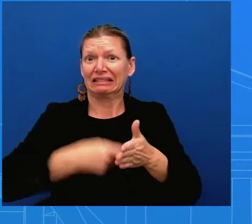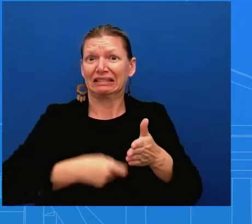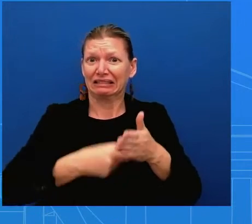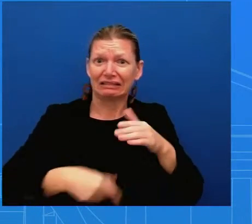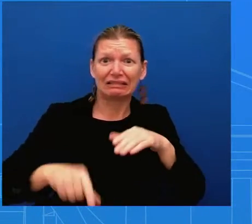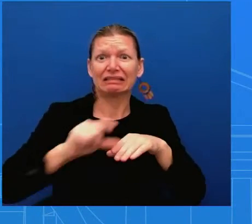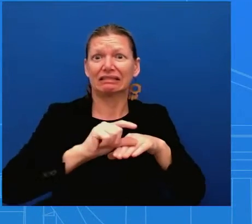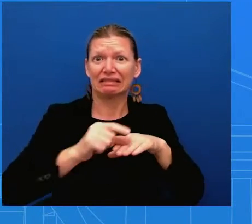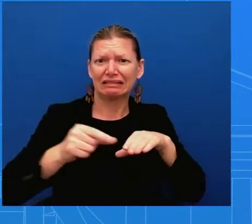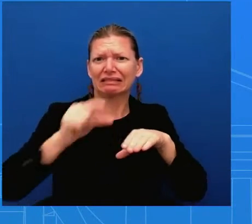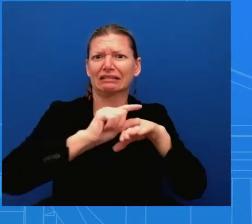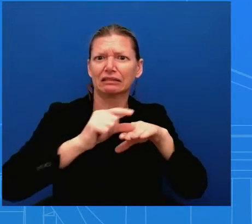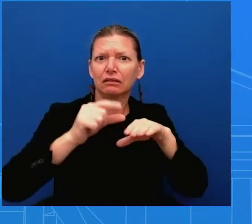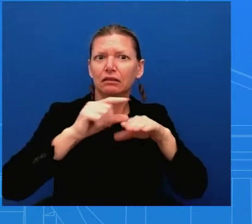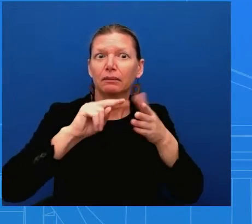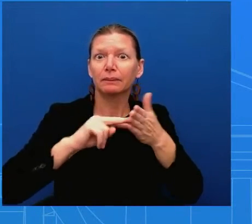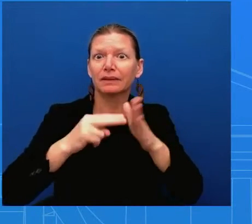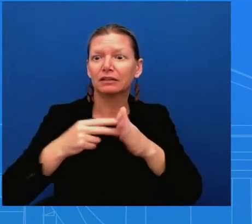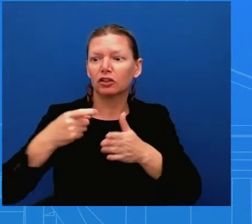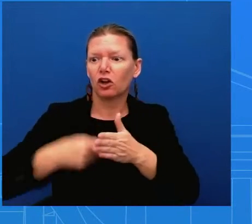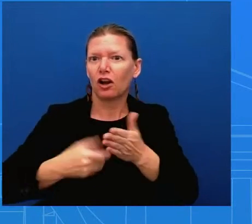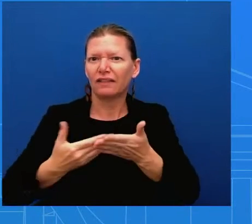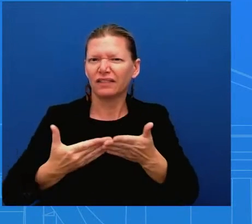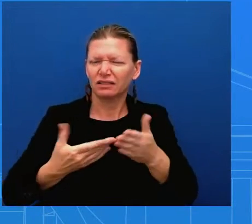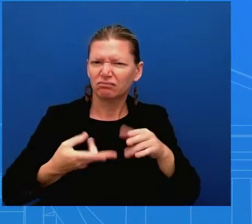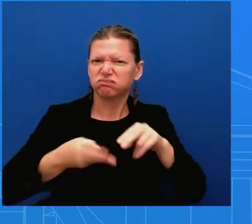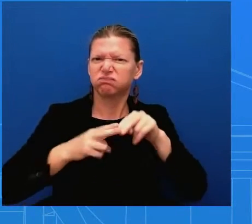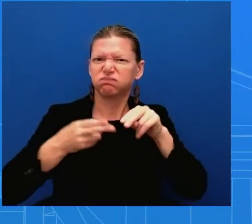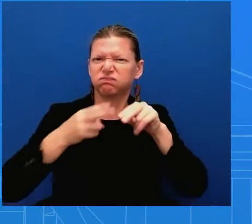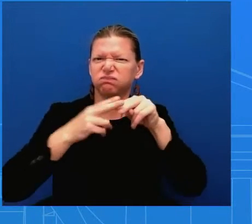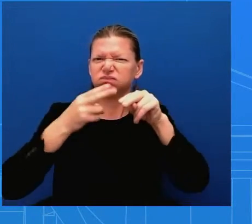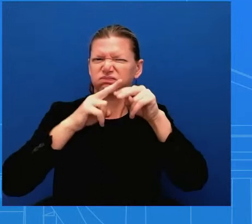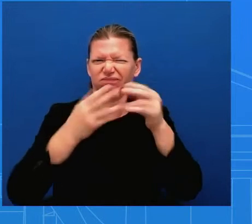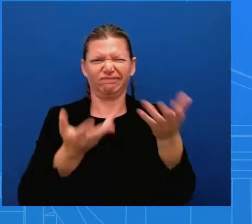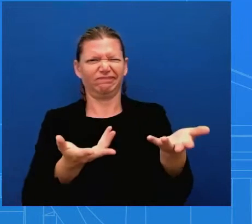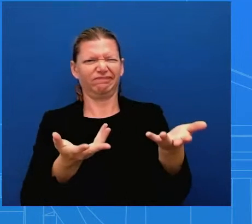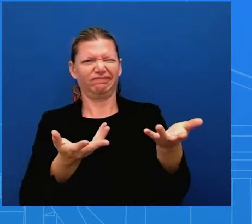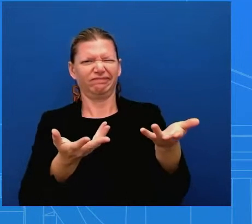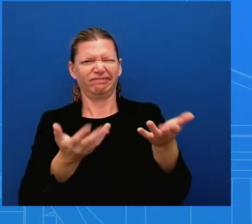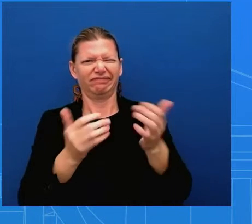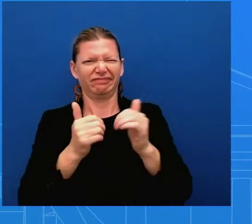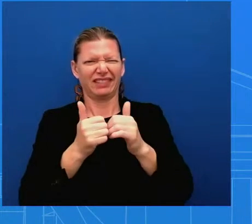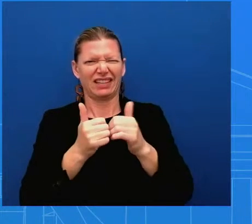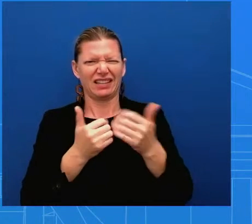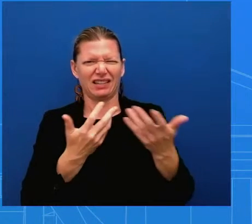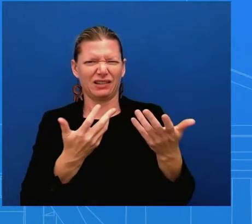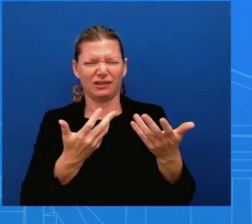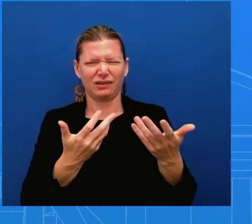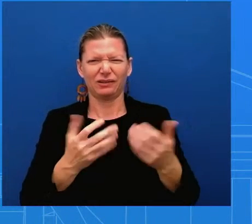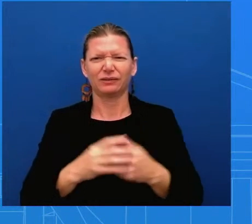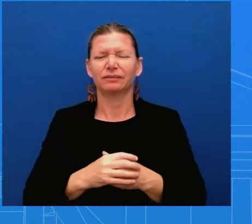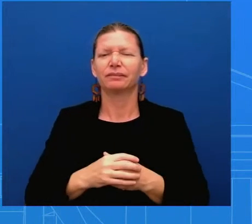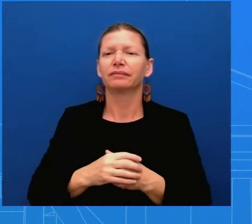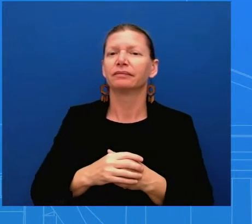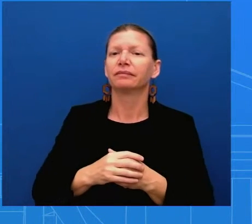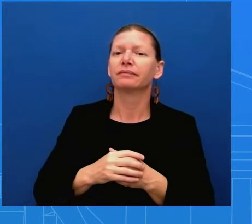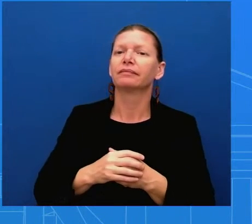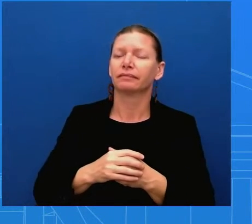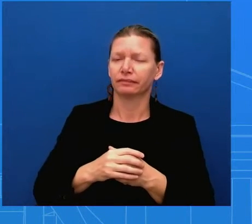Ms. Jean-Pierre: So, going to let the announcement speak for itself, but what I can say about what China has played -- has played here in --